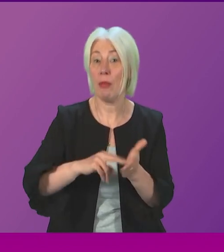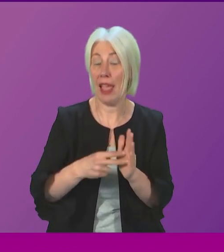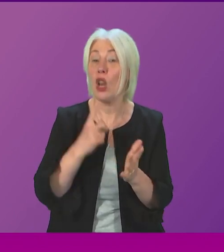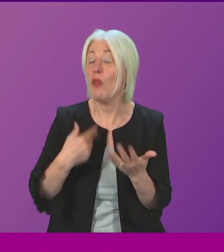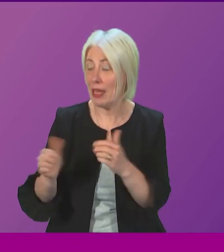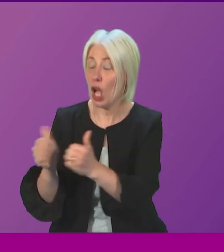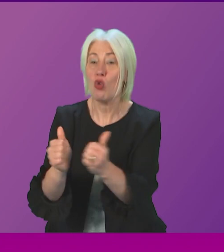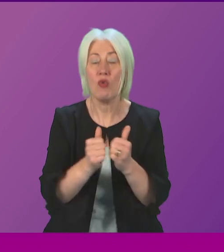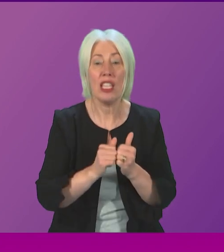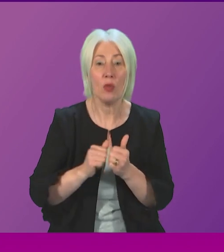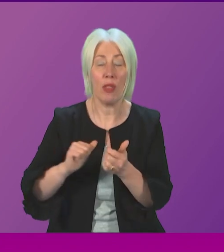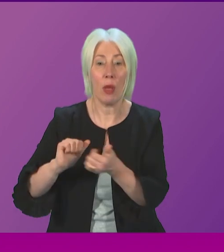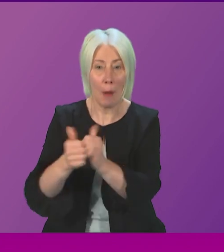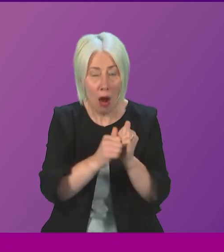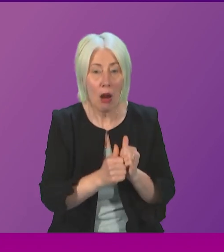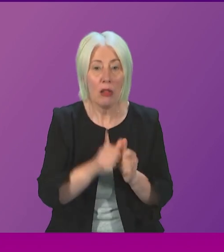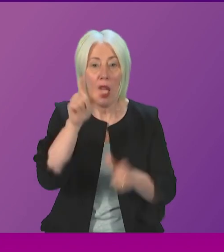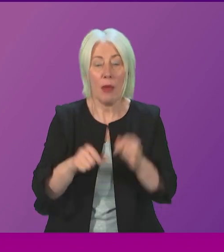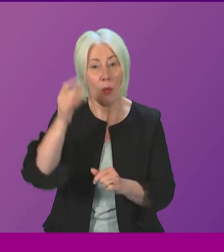and people with lived experience this year.